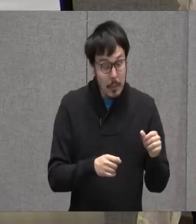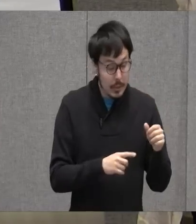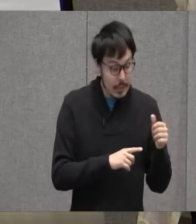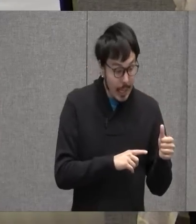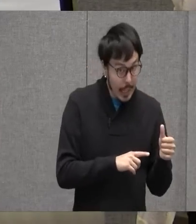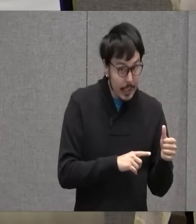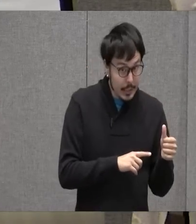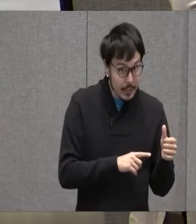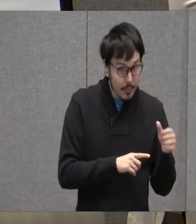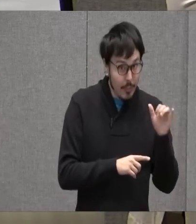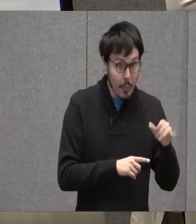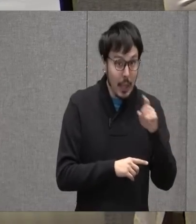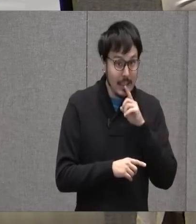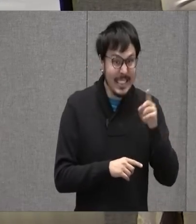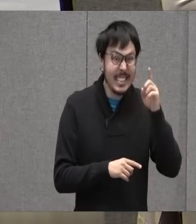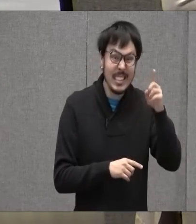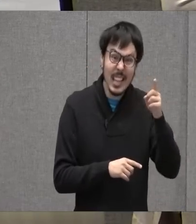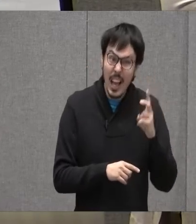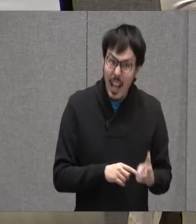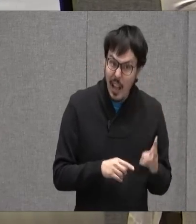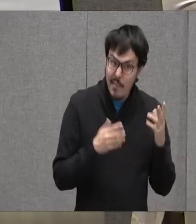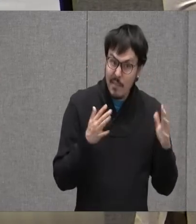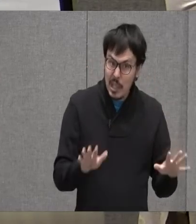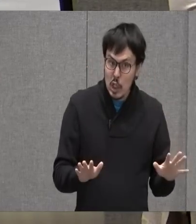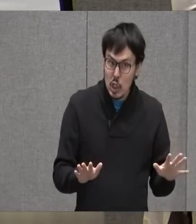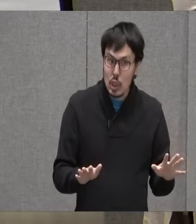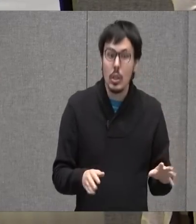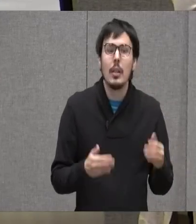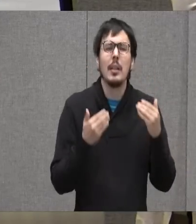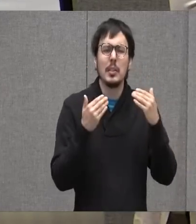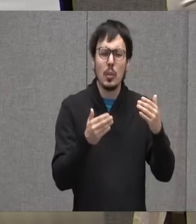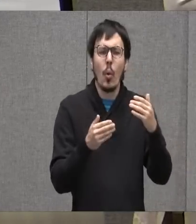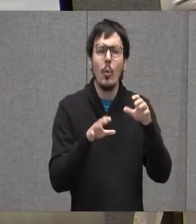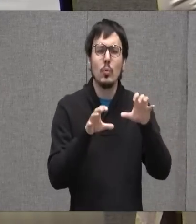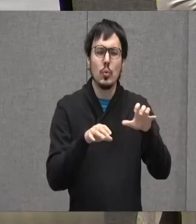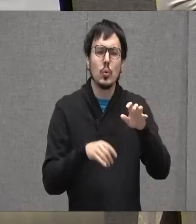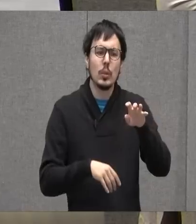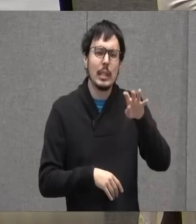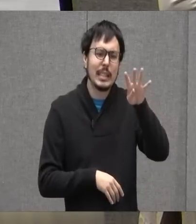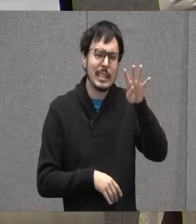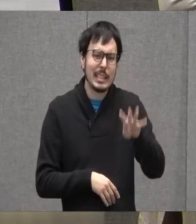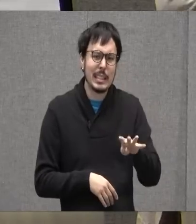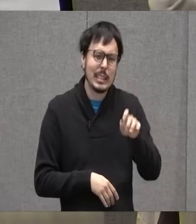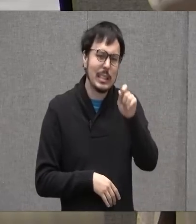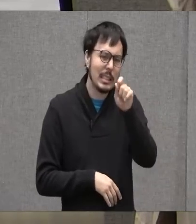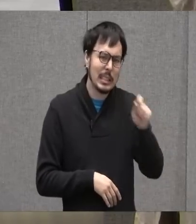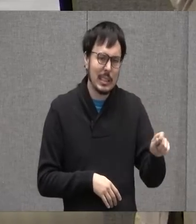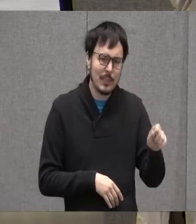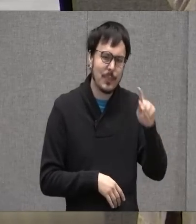So let's make some tally marks and get to number 20. Remember, when you get to the five